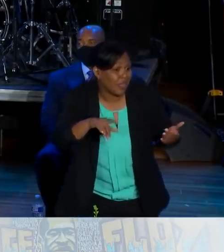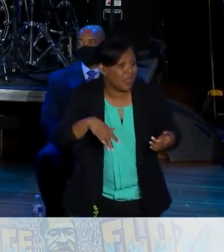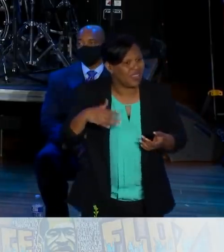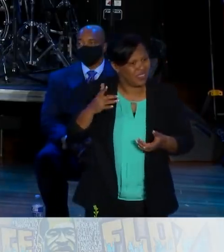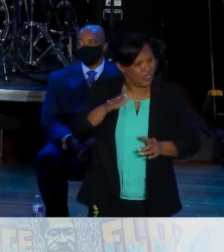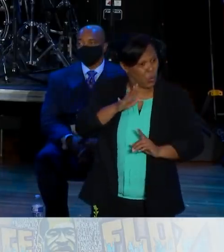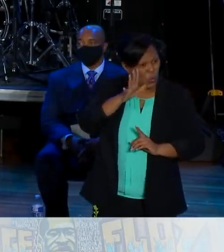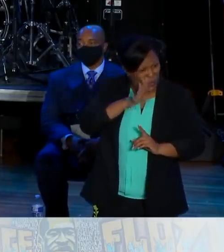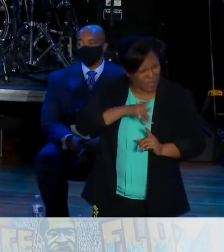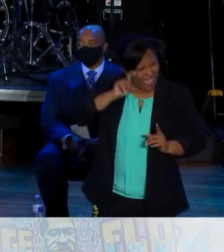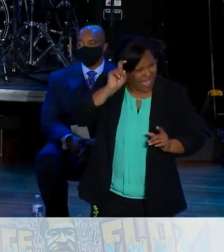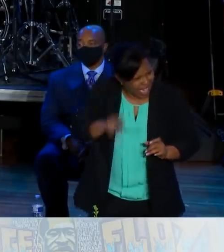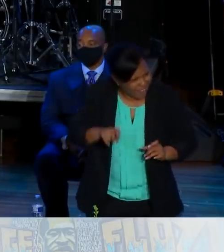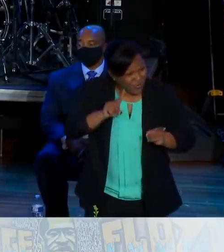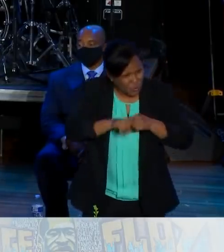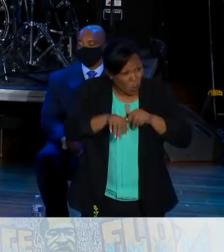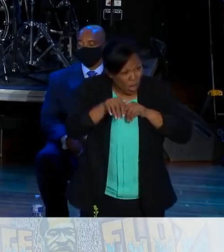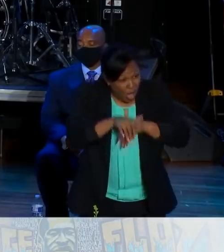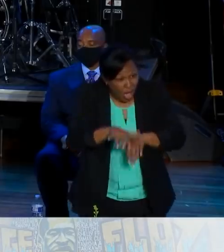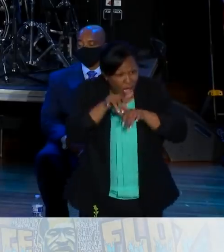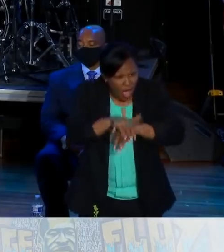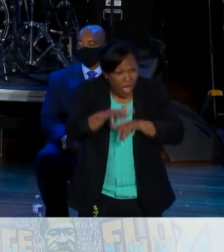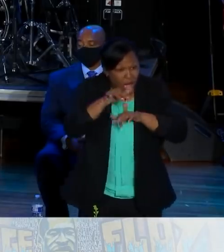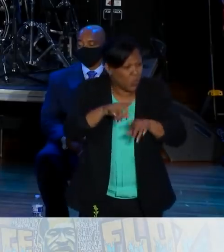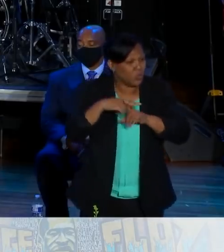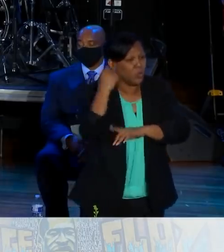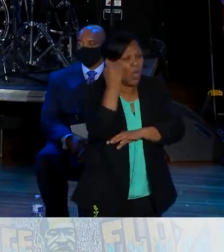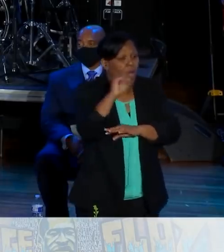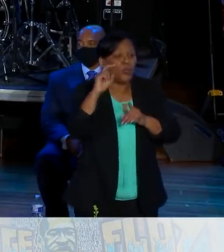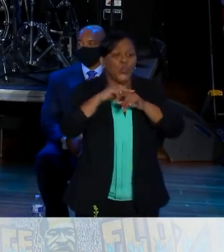LATINO, NEVER WAS GREAT FOR OTHERS, NEVER GREAT FOR WOMEN.